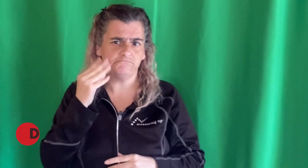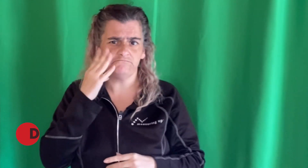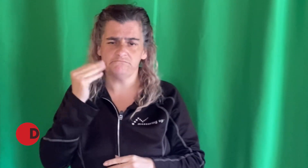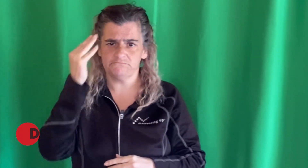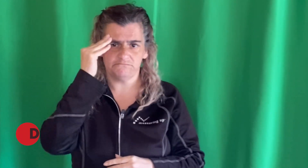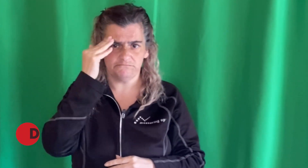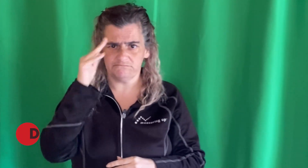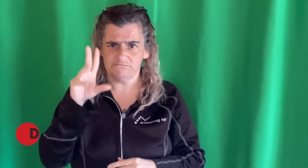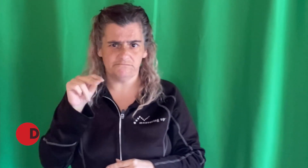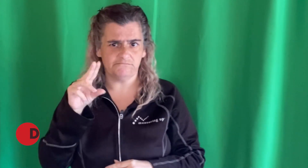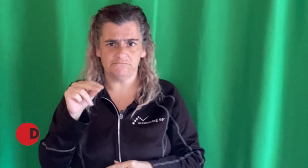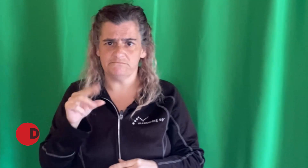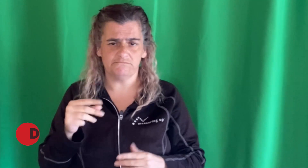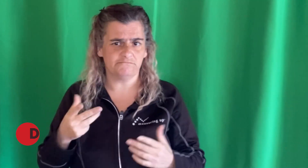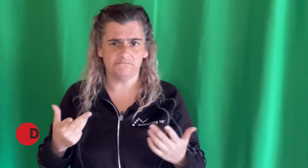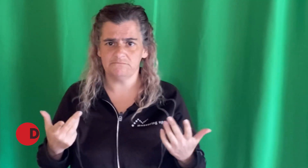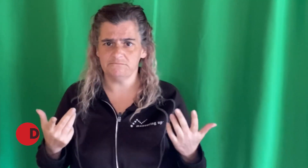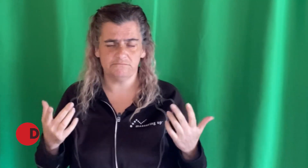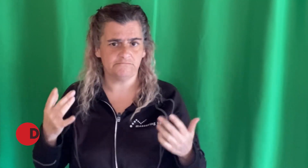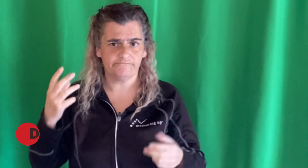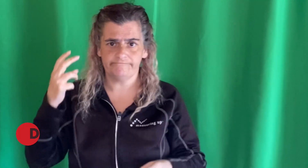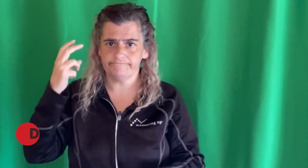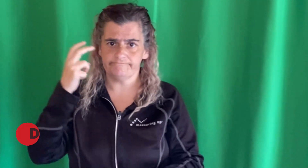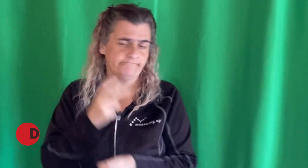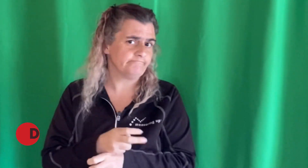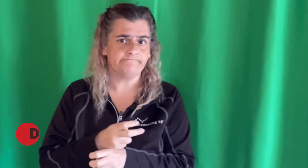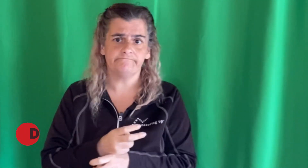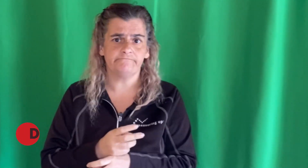experiences, it's hard.